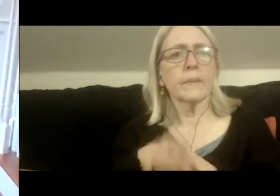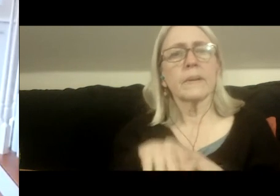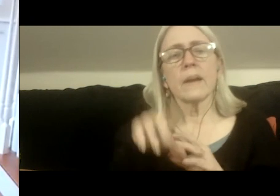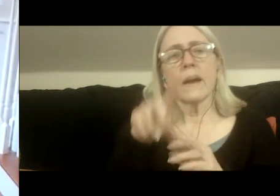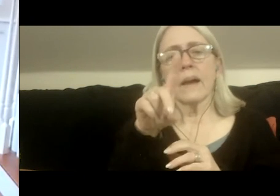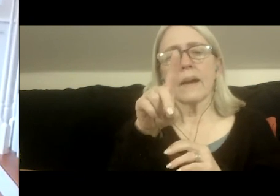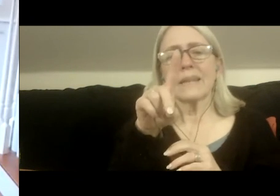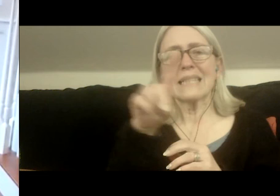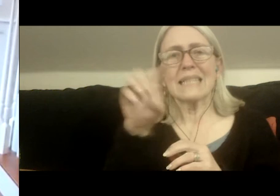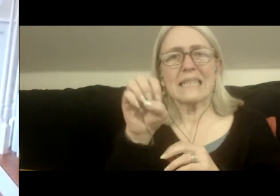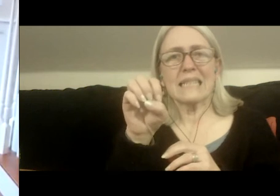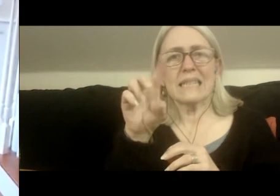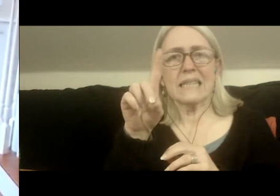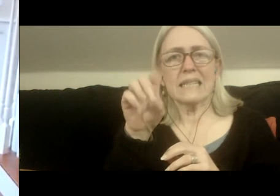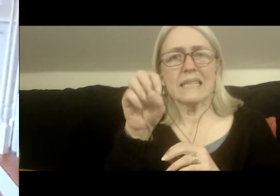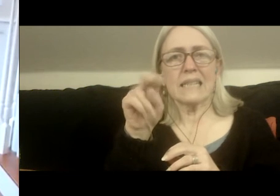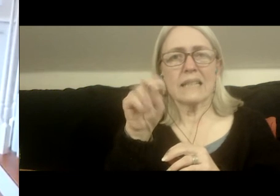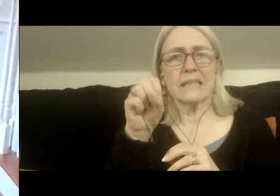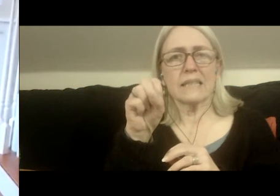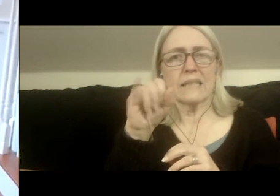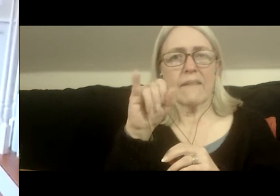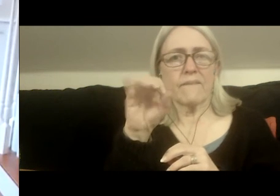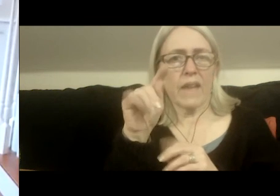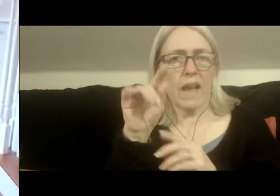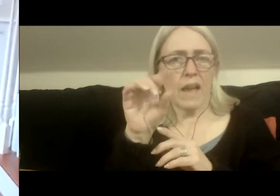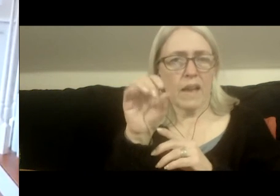helped organize space for a robust COVID testing program,